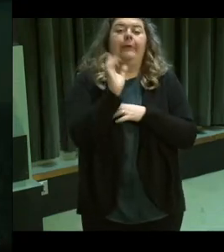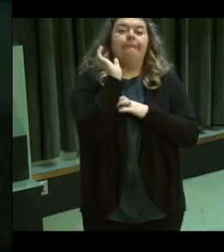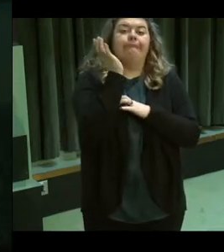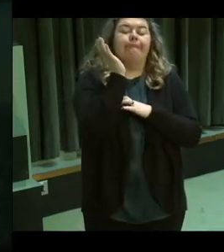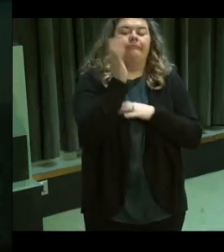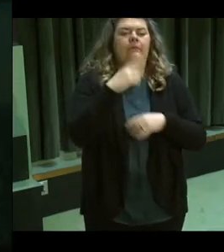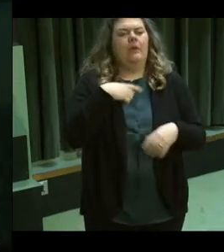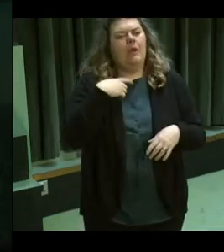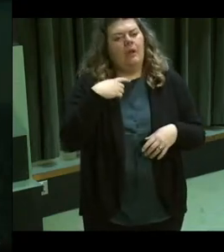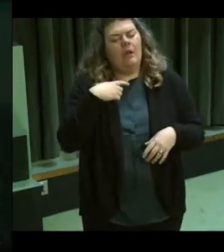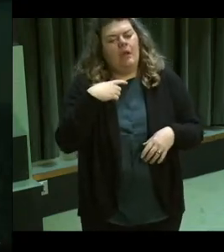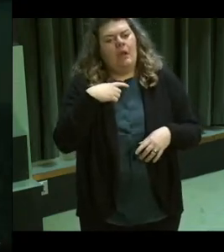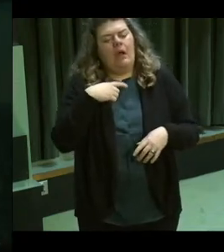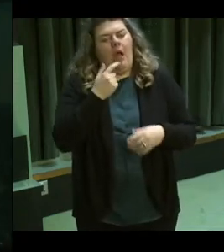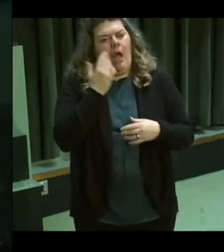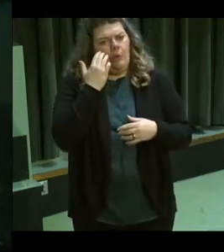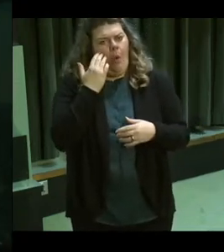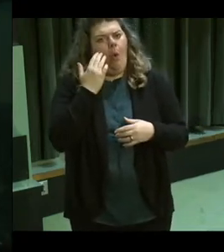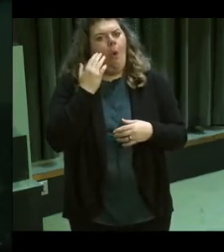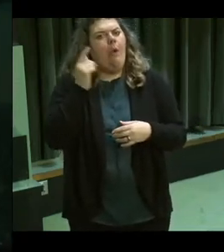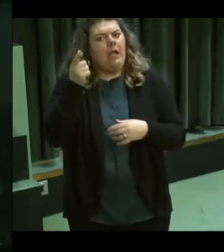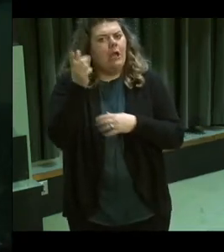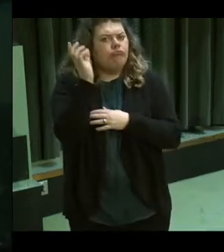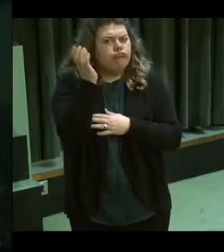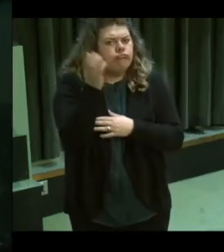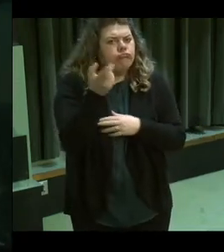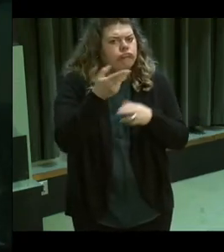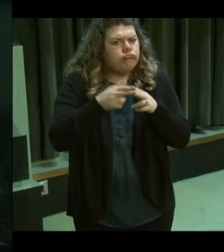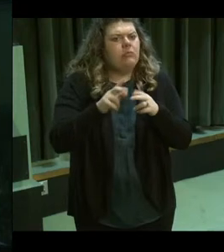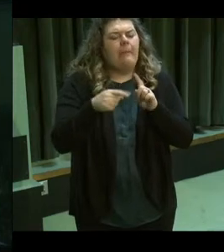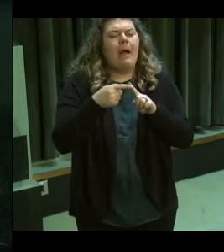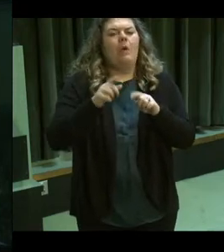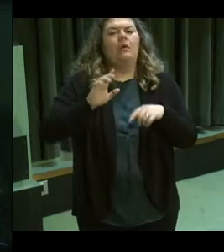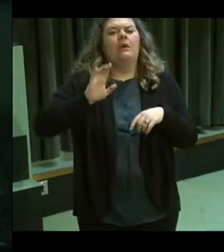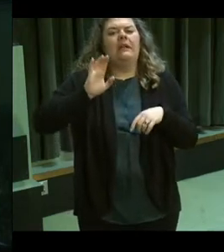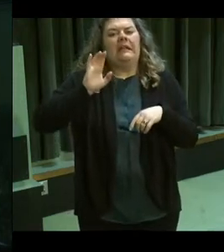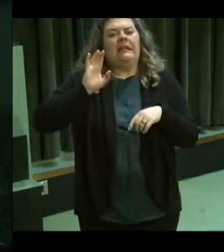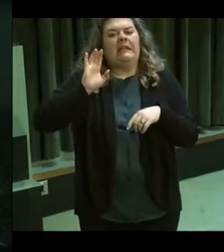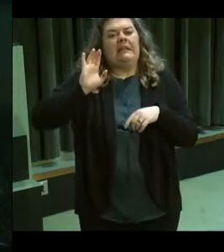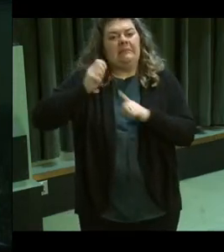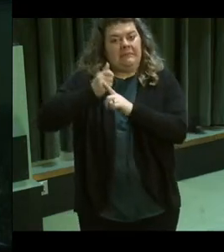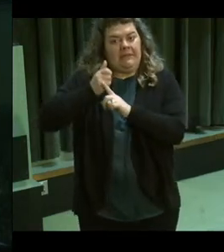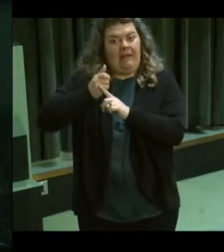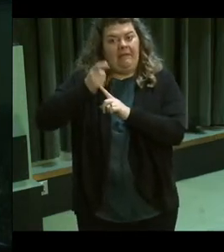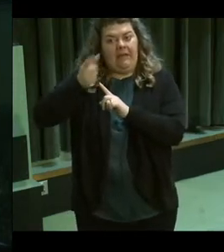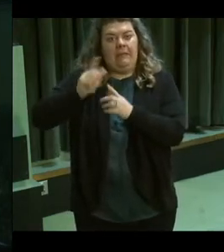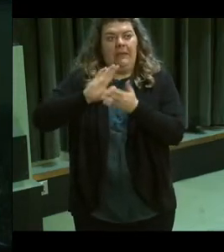of the things are in on his